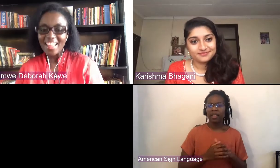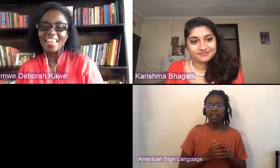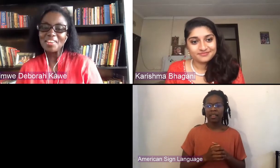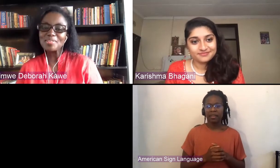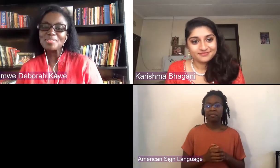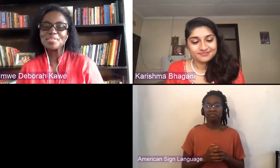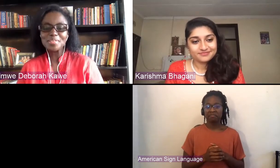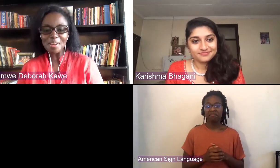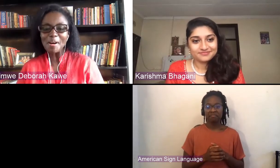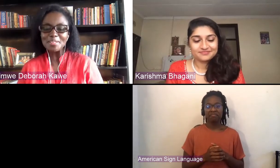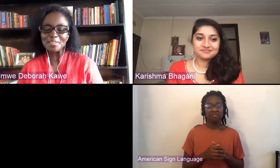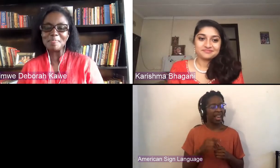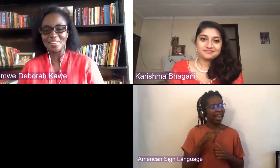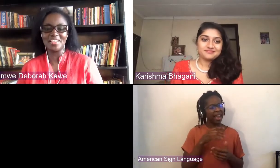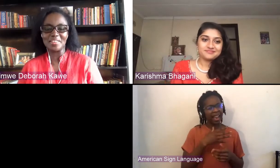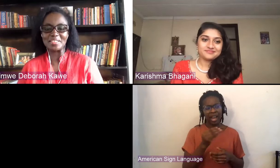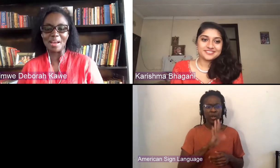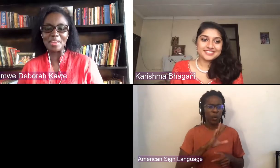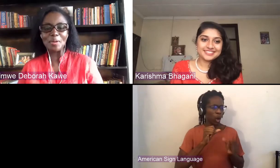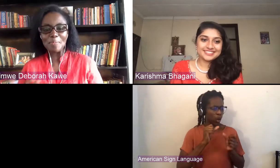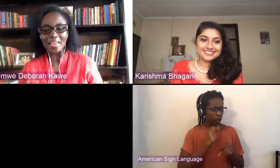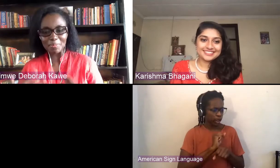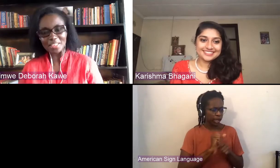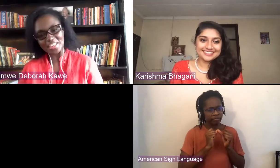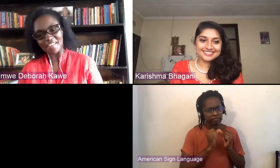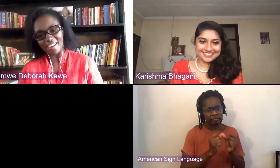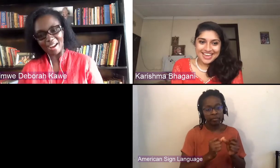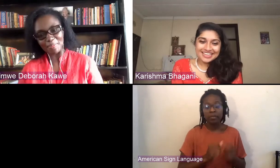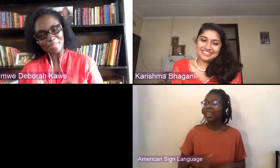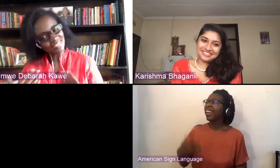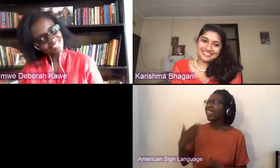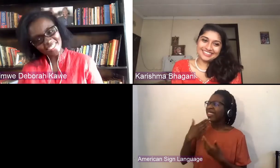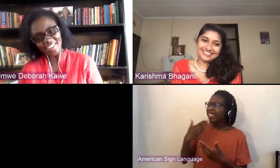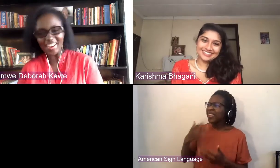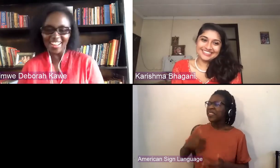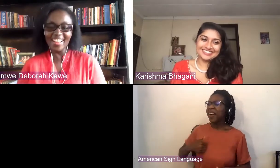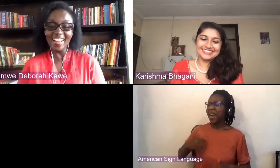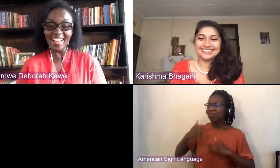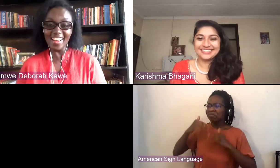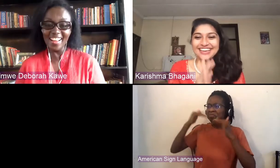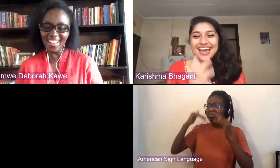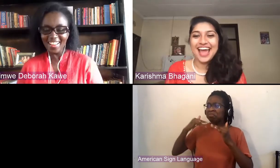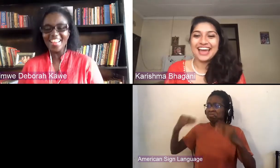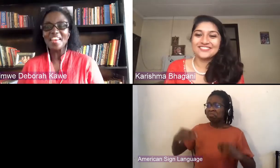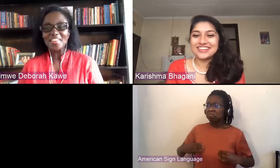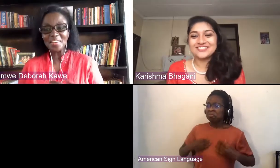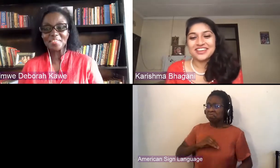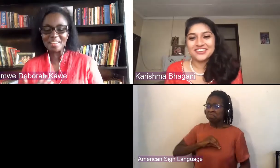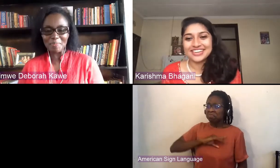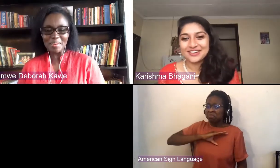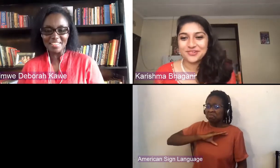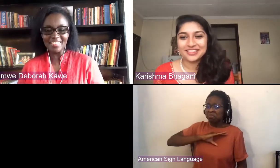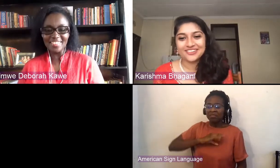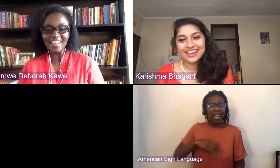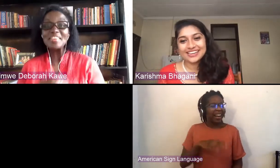Thank you so much Karishma you're making me tear up , you know . I do not really mean to tear you up on Diwali.